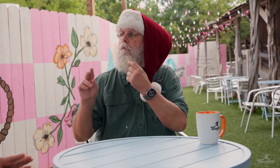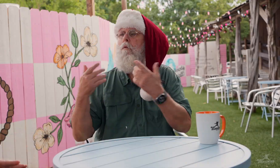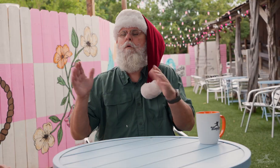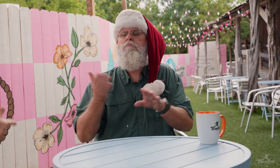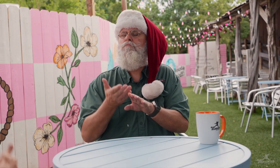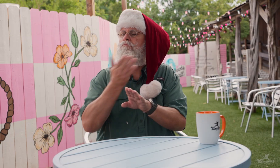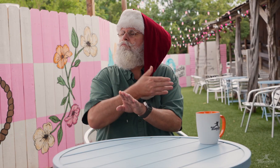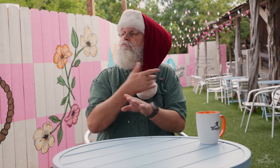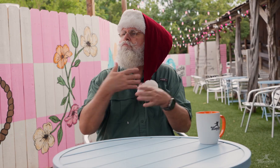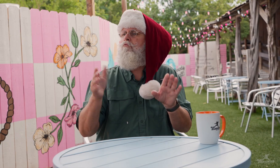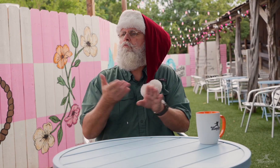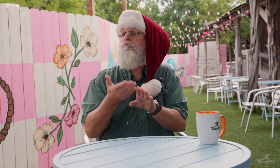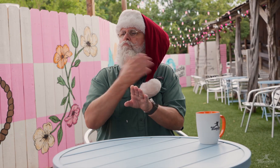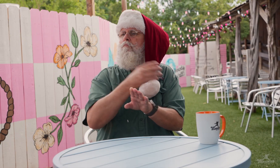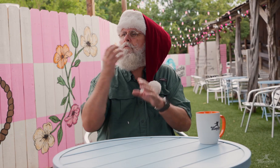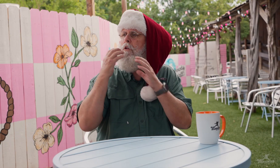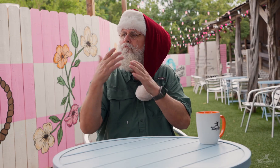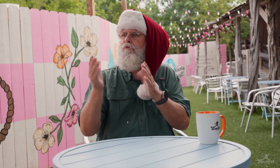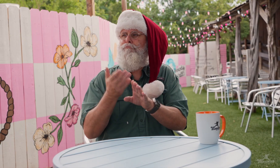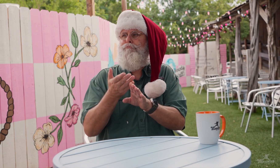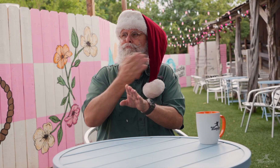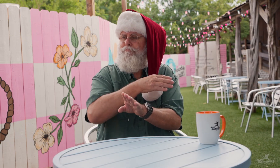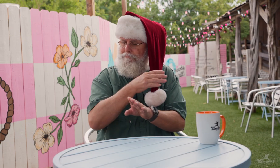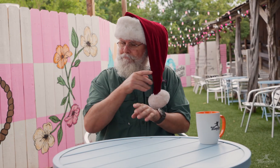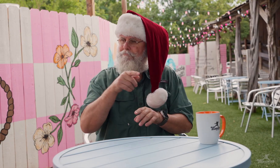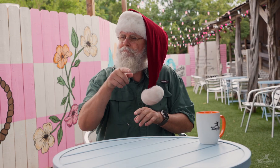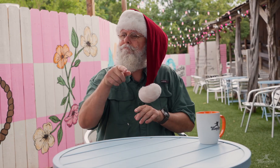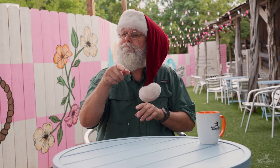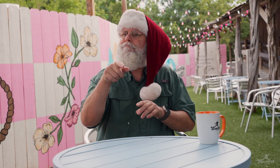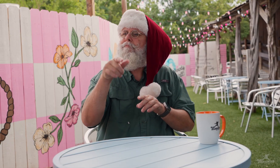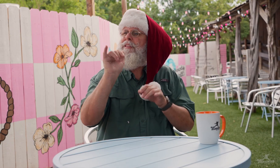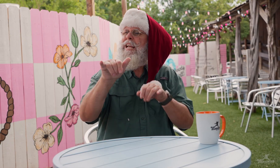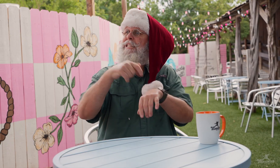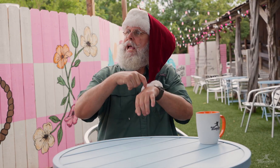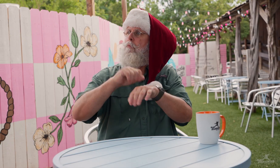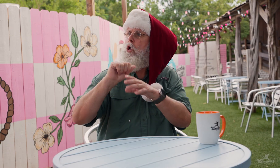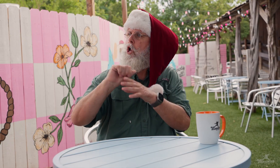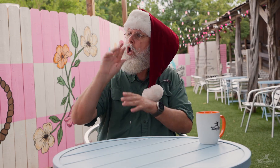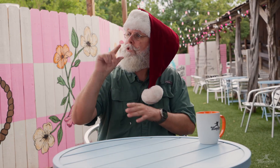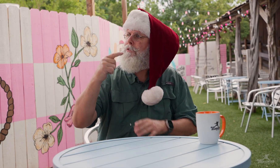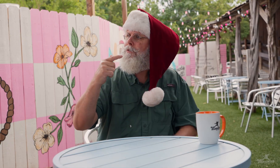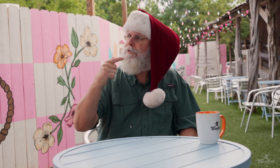I was already Santa Claus well before we started filming the documentary I started in August